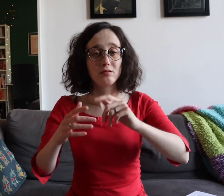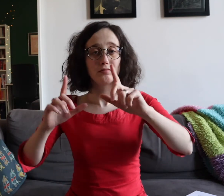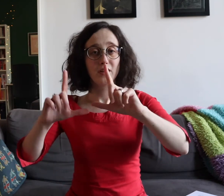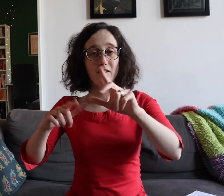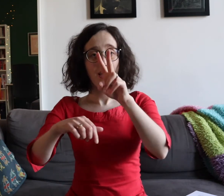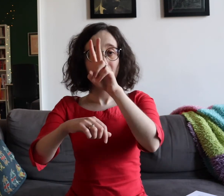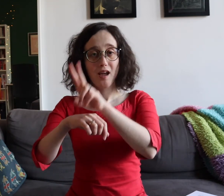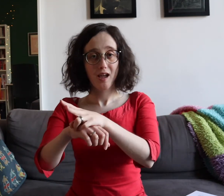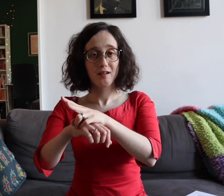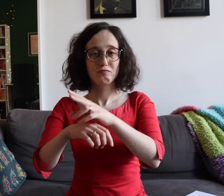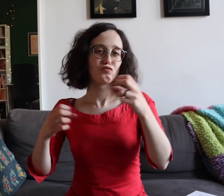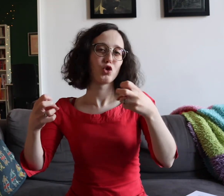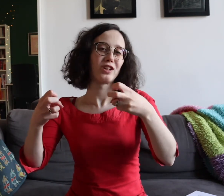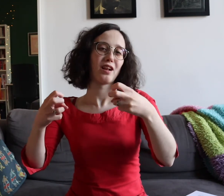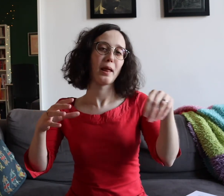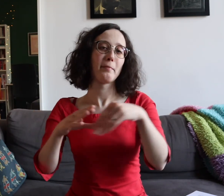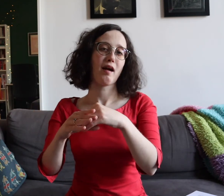when watching tv.